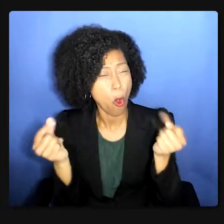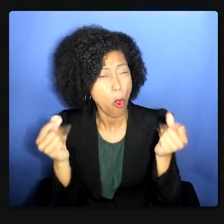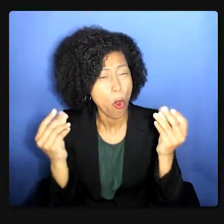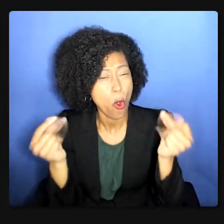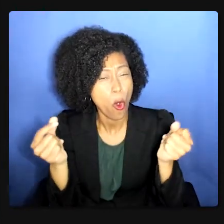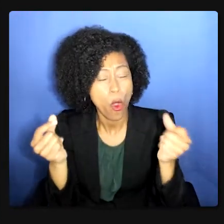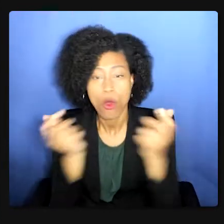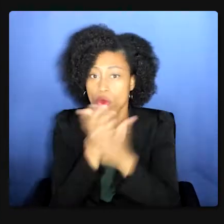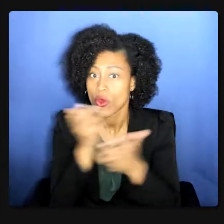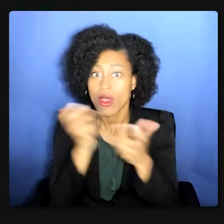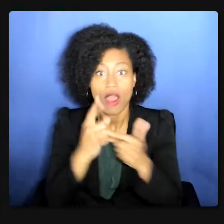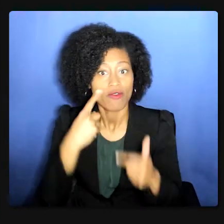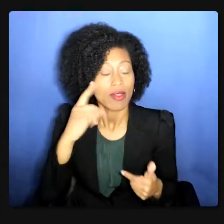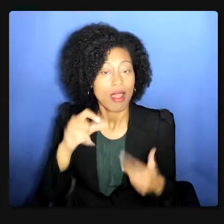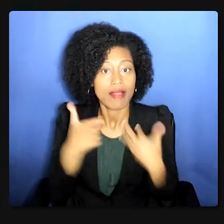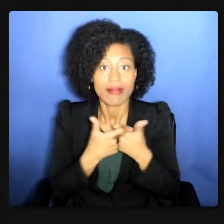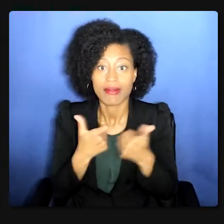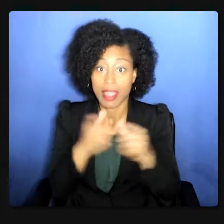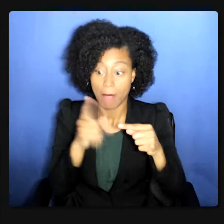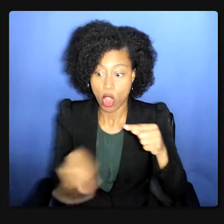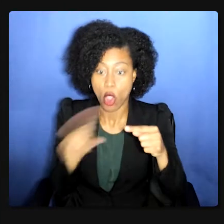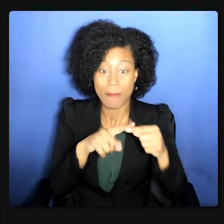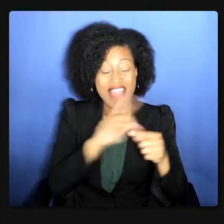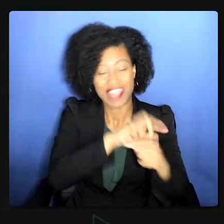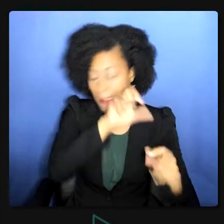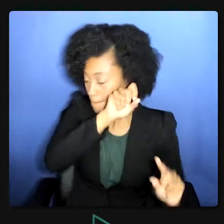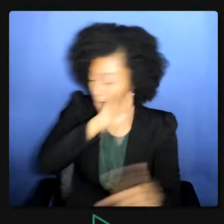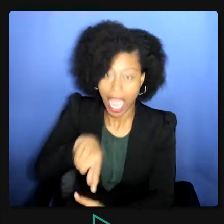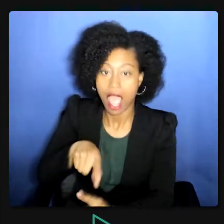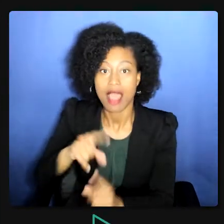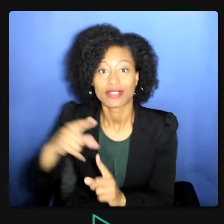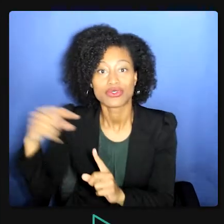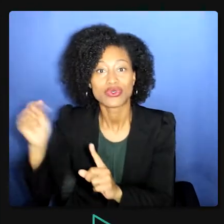very, very quickly on the game loop, and then it has to broadcast it back to the clients.